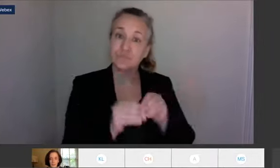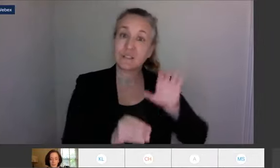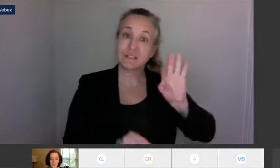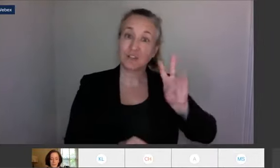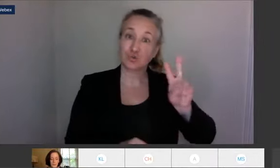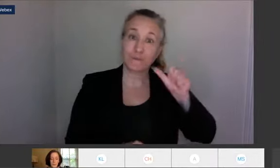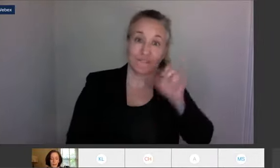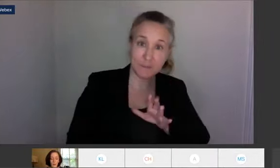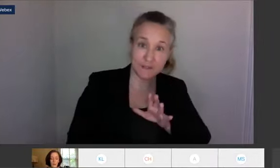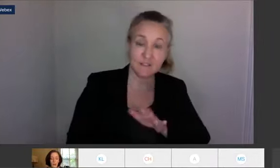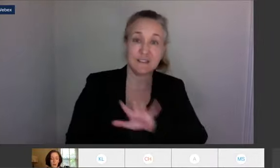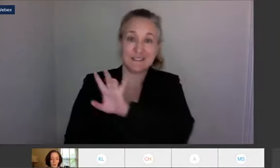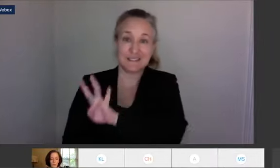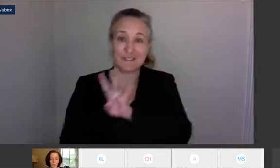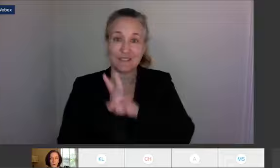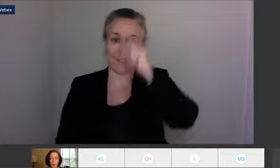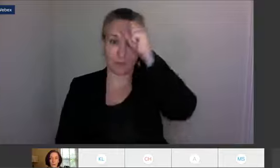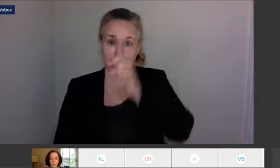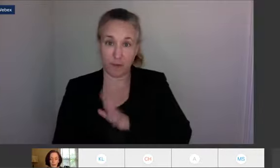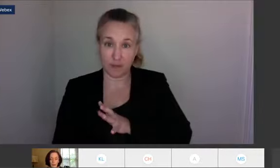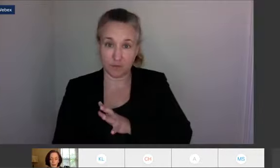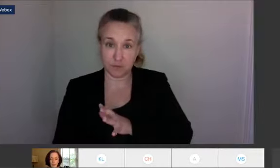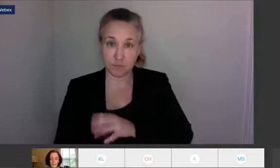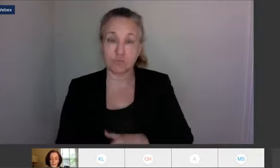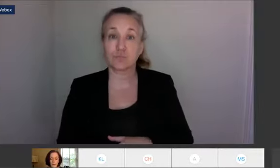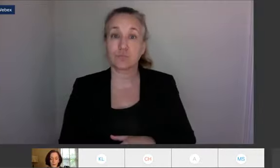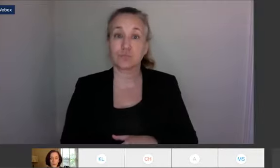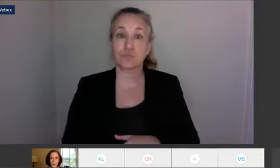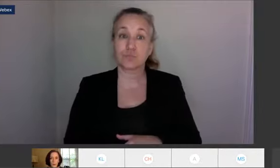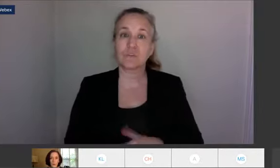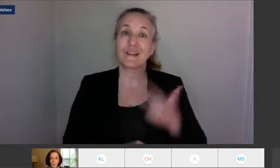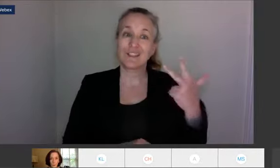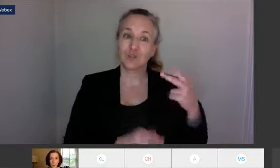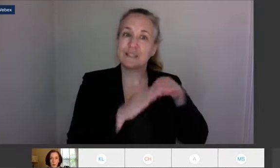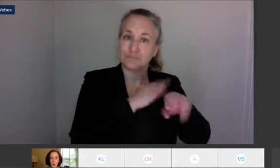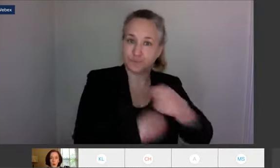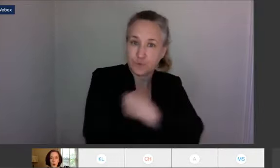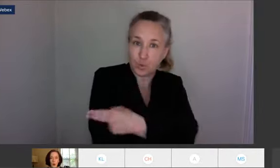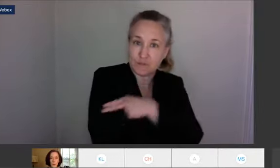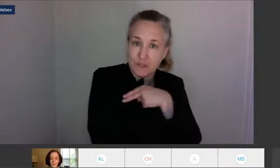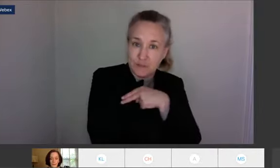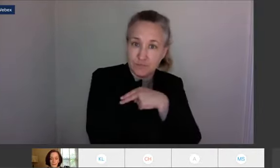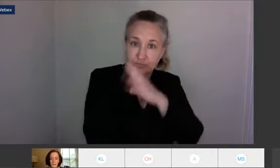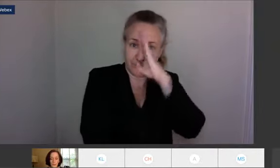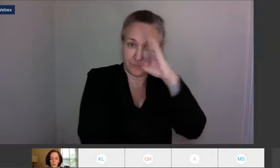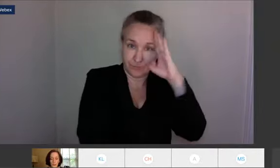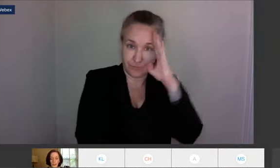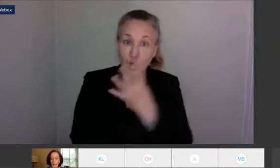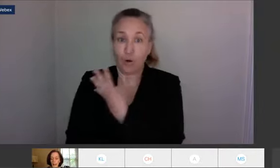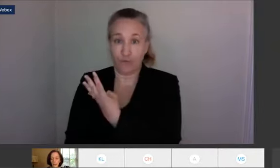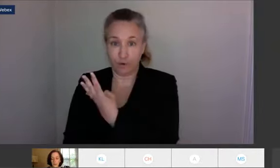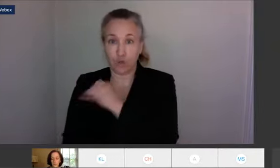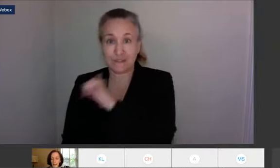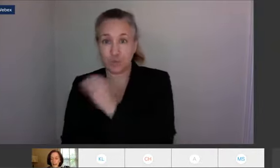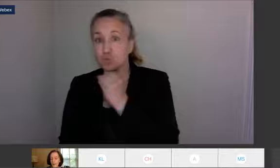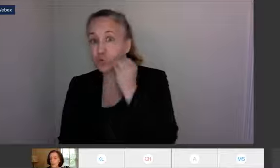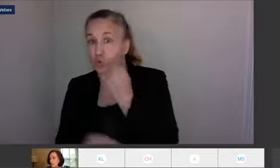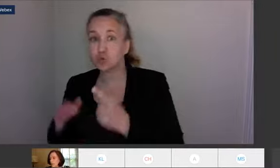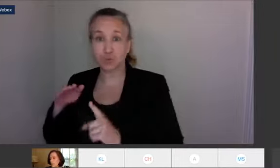males we know that three were hospitalized we know that four are at home in isolation and we do not have information